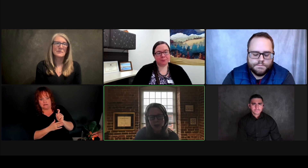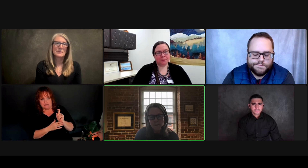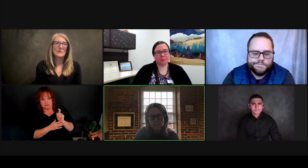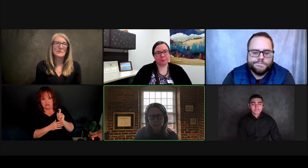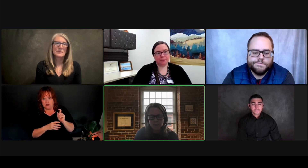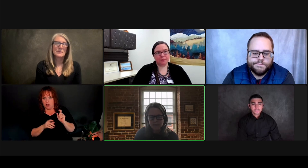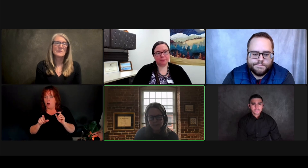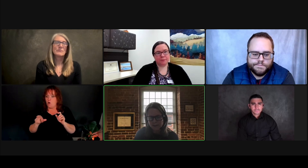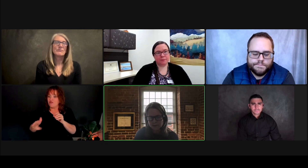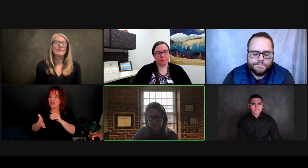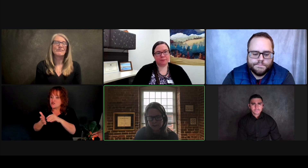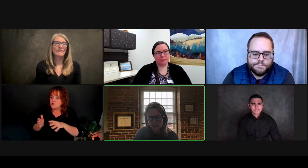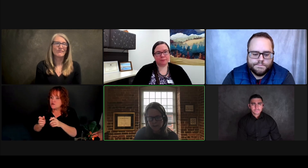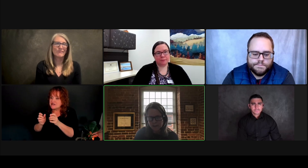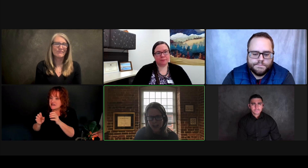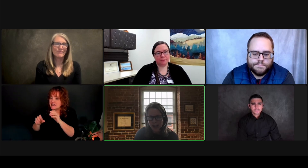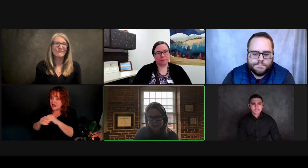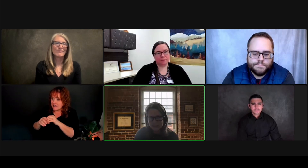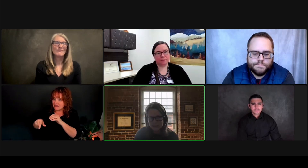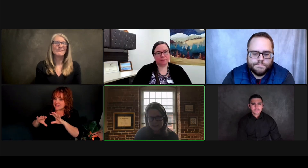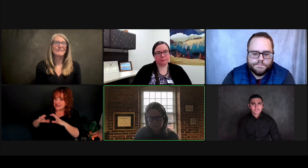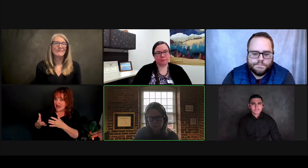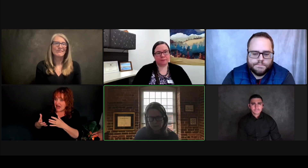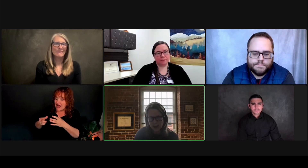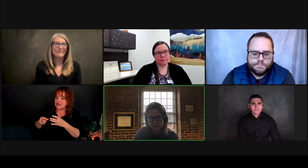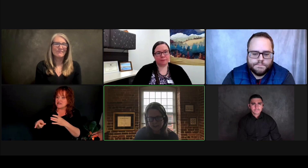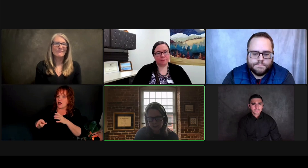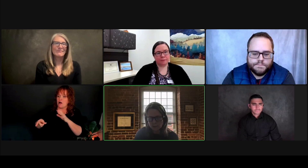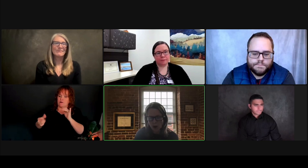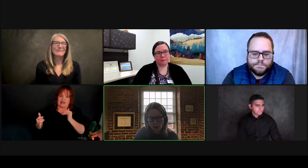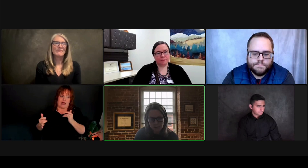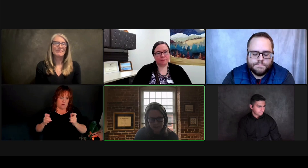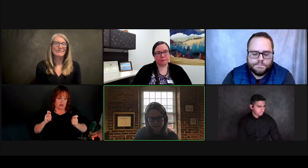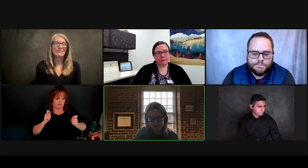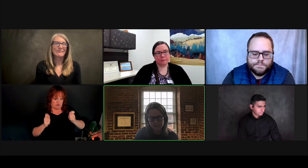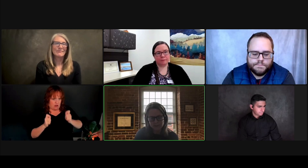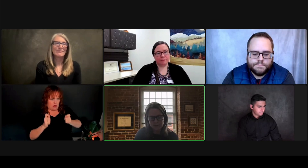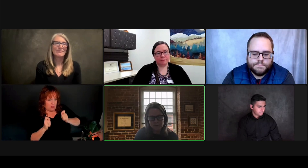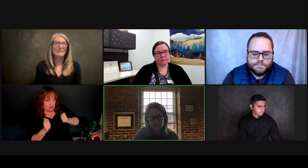But that there's-- the access is provided to all materials when